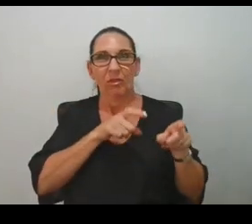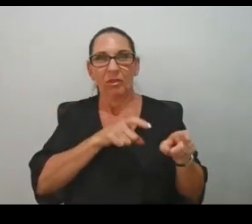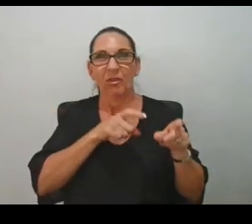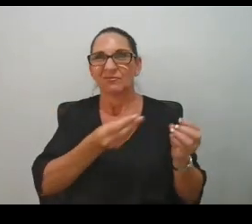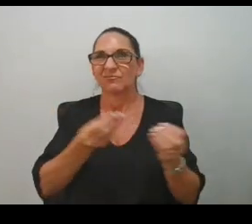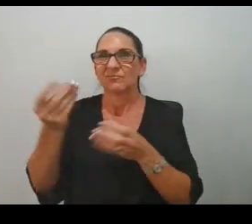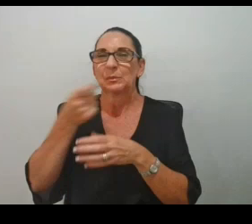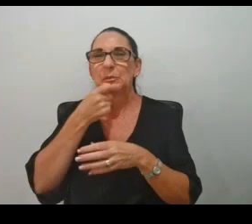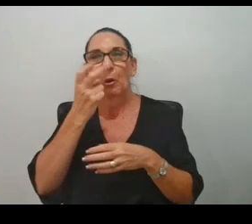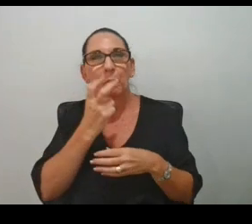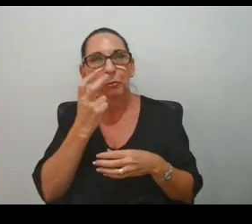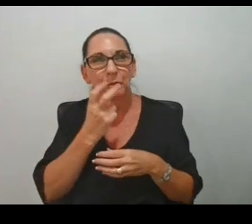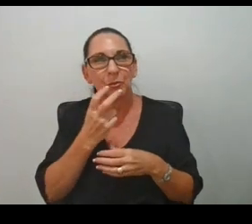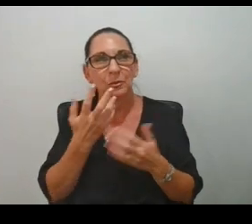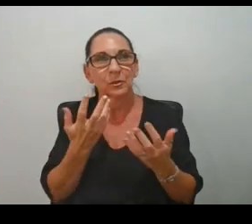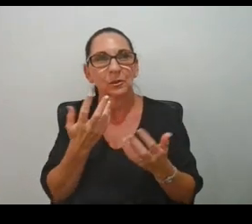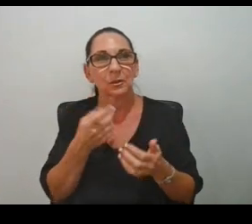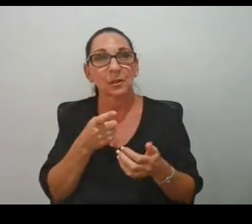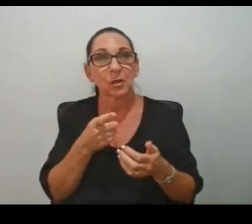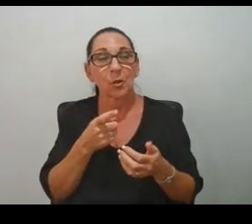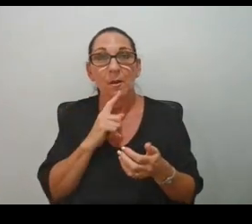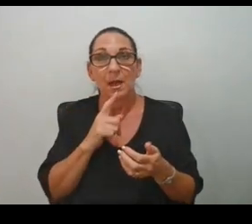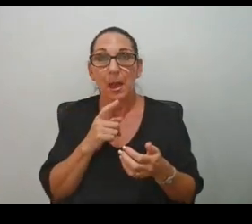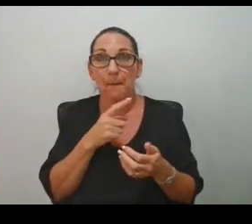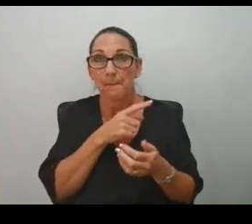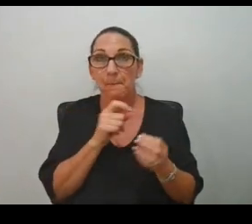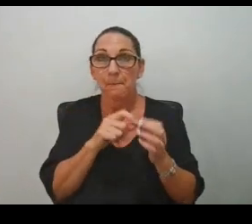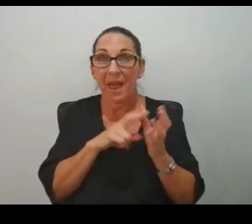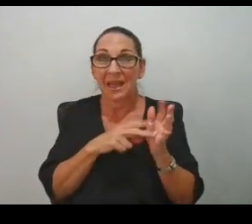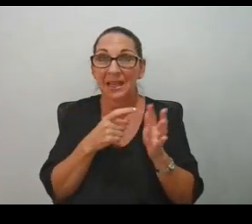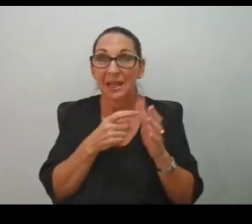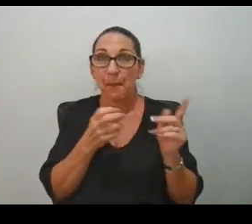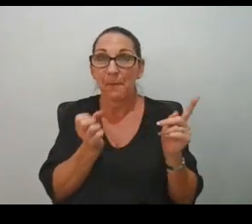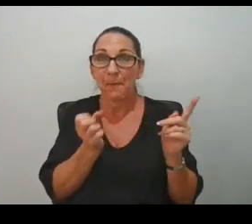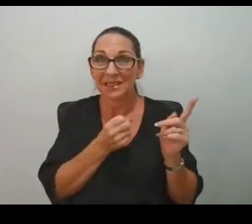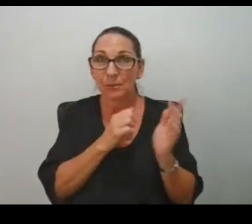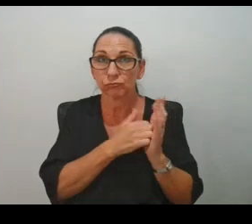see we don't doesn't have to be one printed by the bank you can print it from on your client